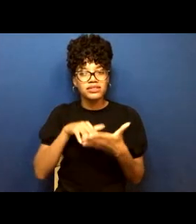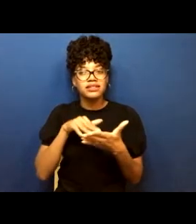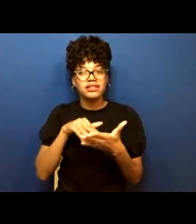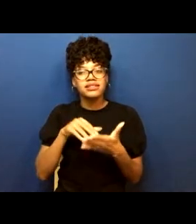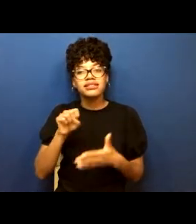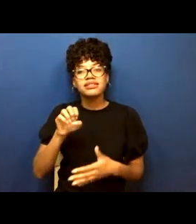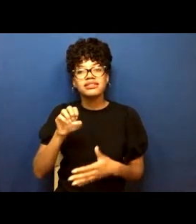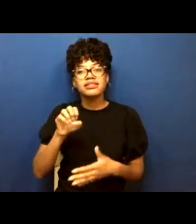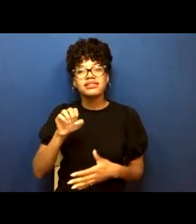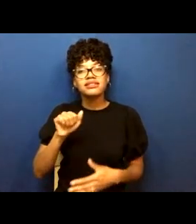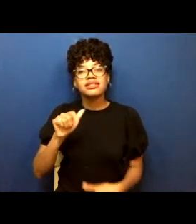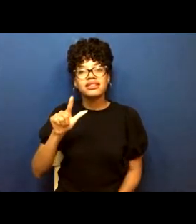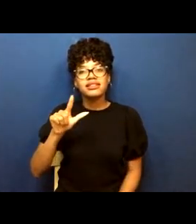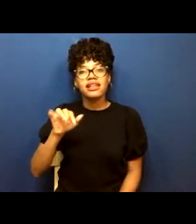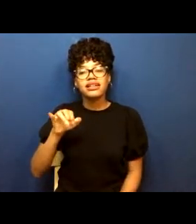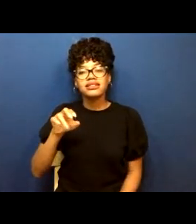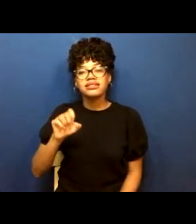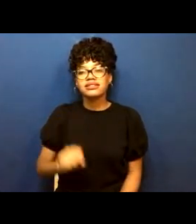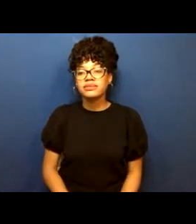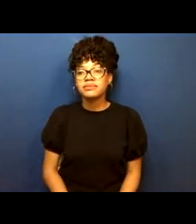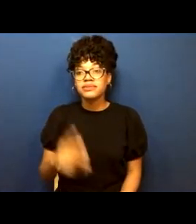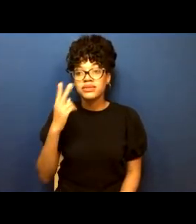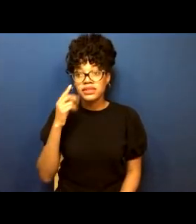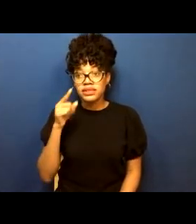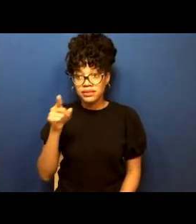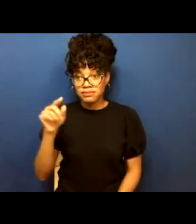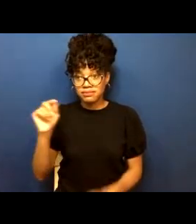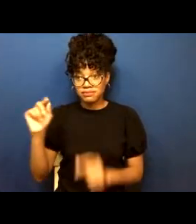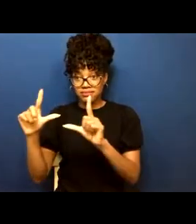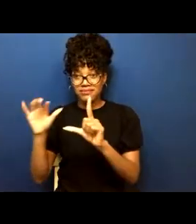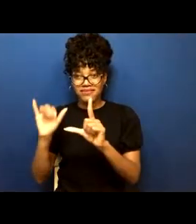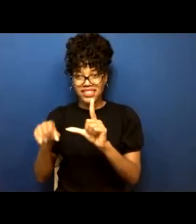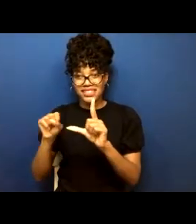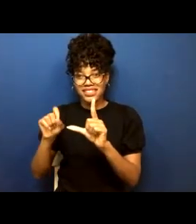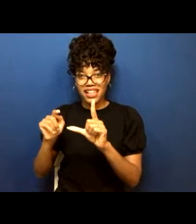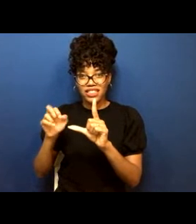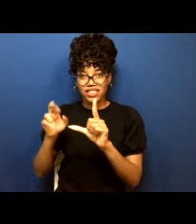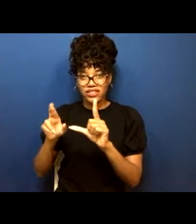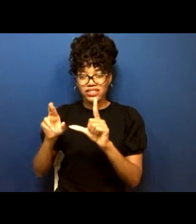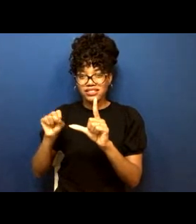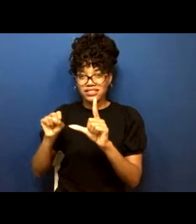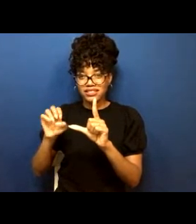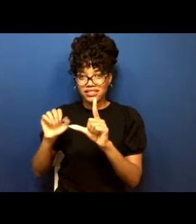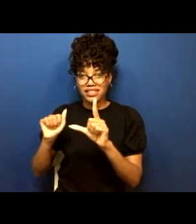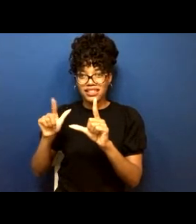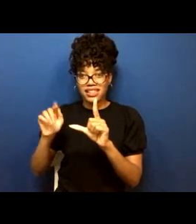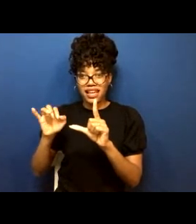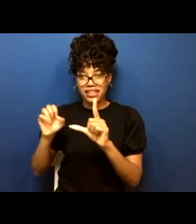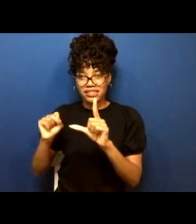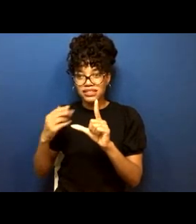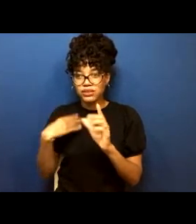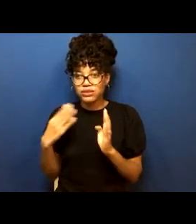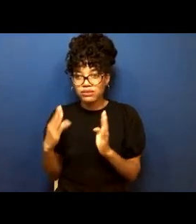So the picture on the upper right, you can see those are Steller's sea lions. The small dark animals are pups and the medium sized animals